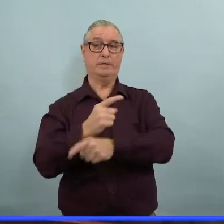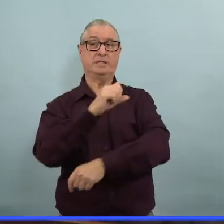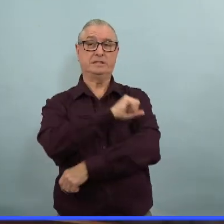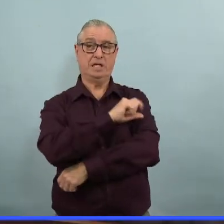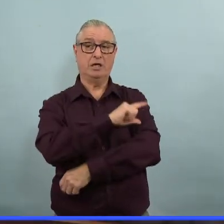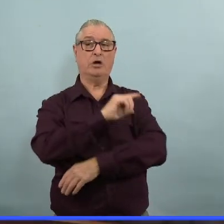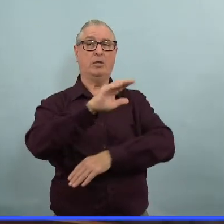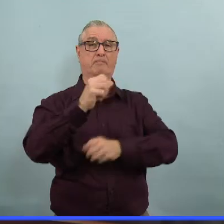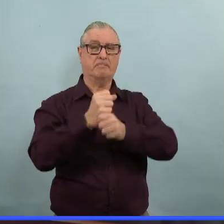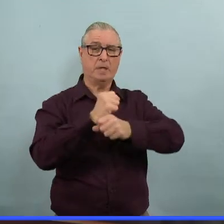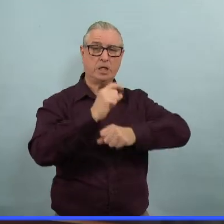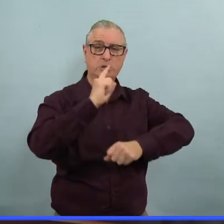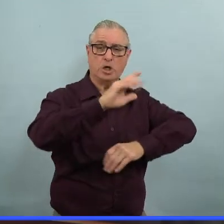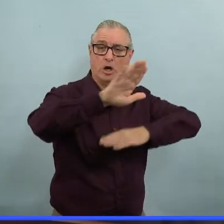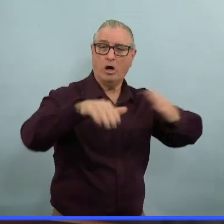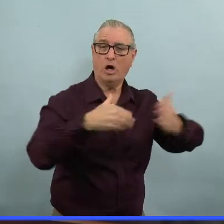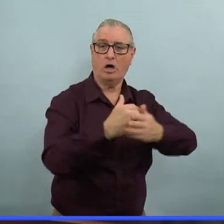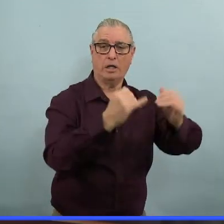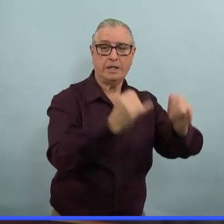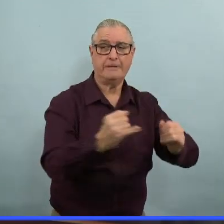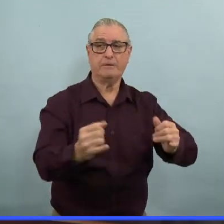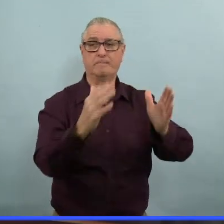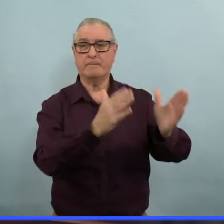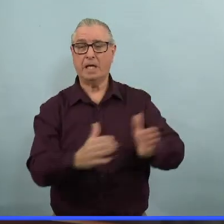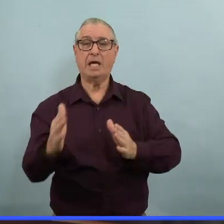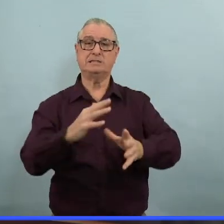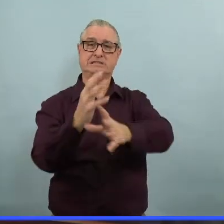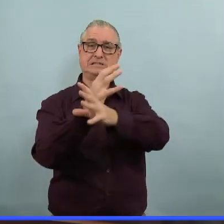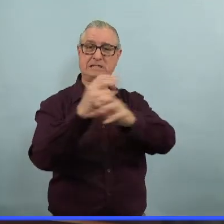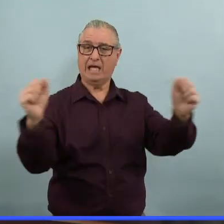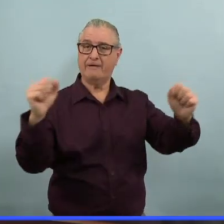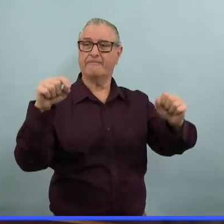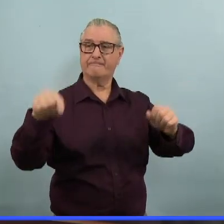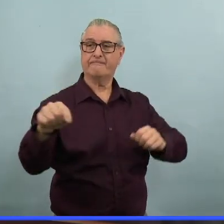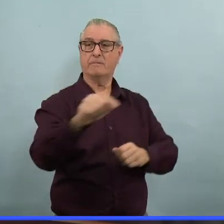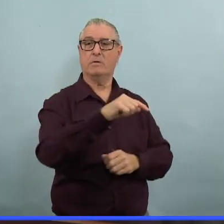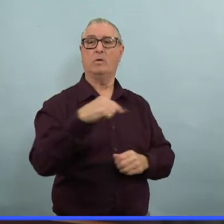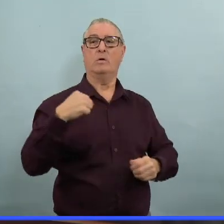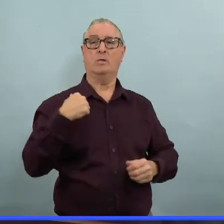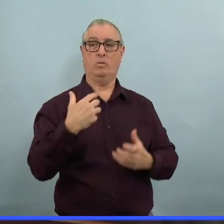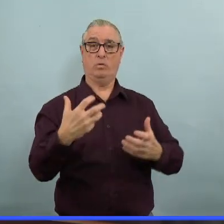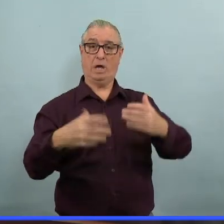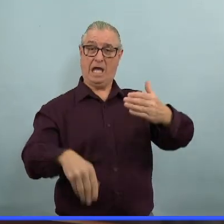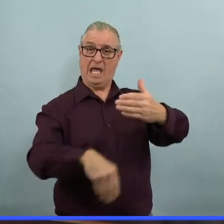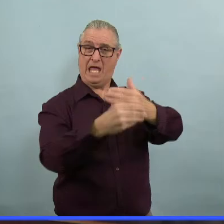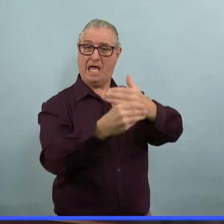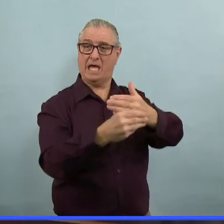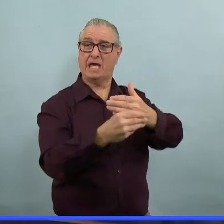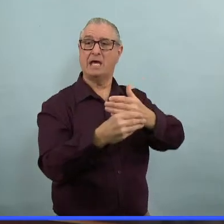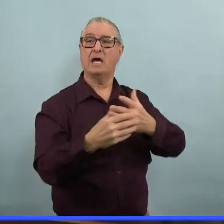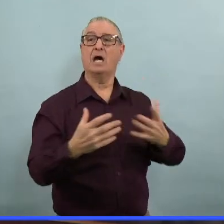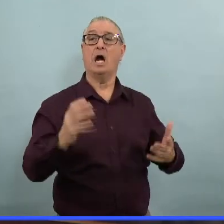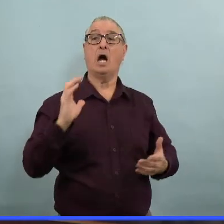those individuals on the ground i do want to say that you know to our truckers they have allowed